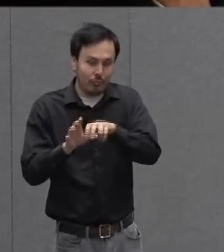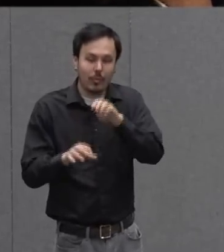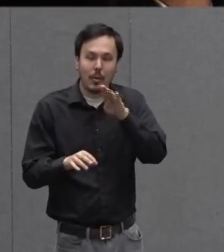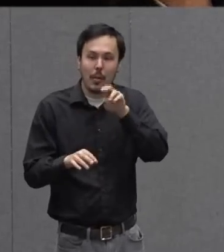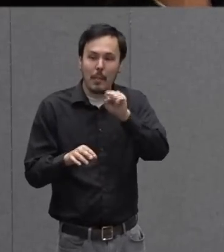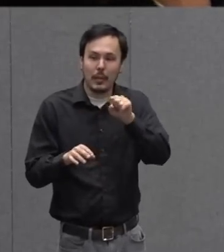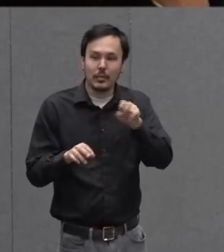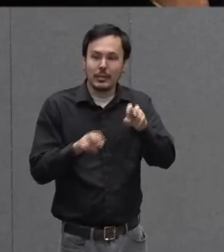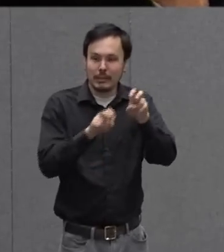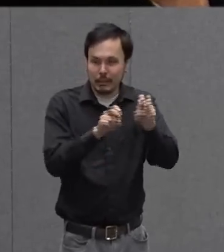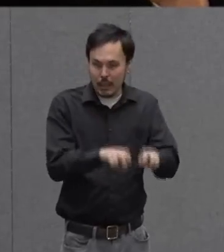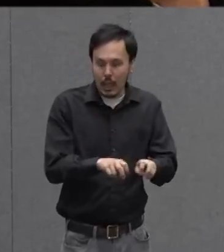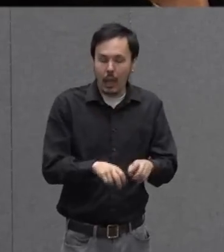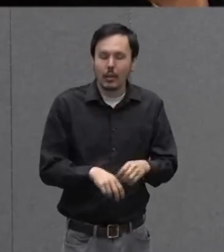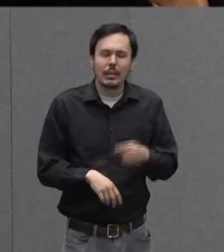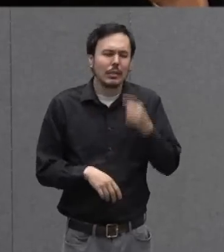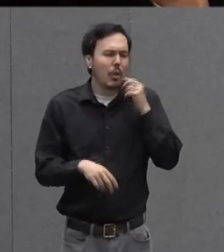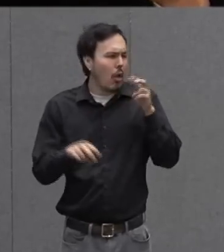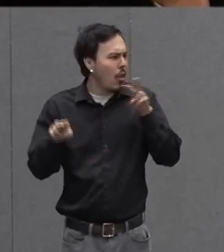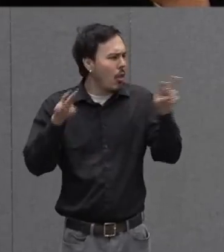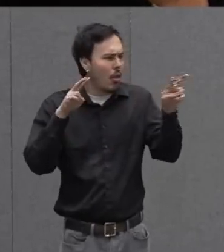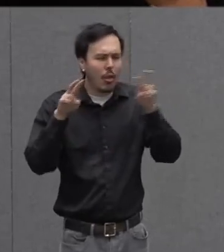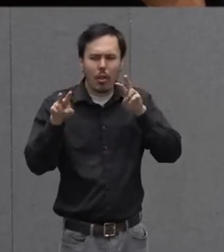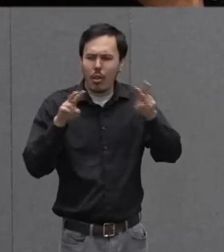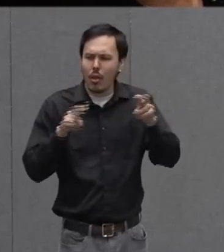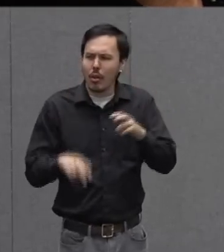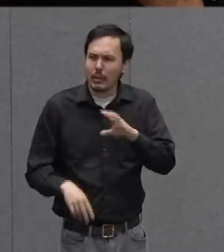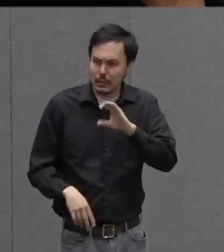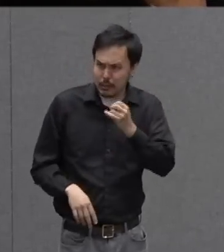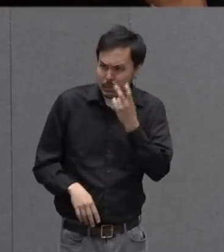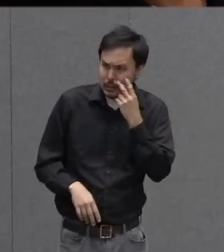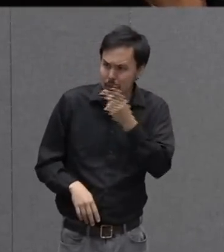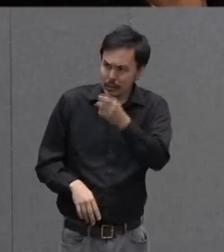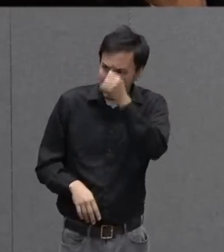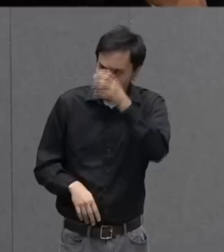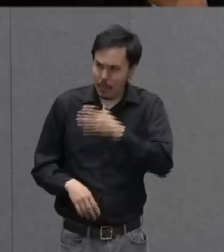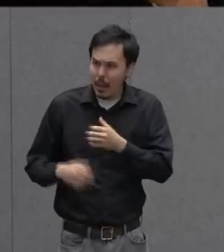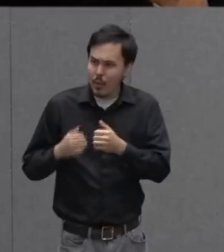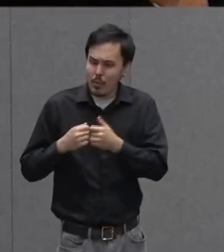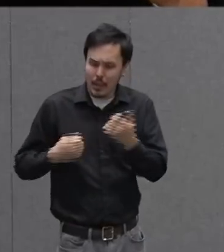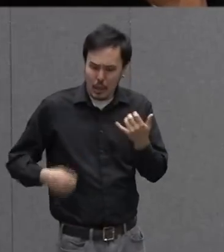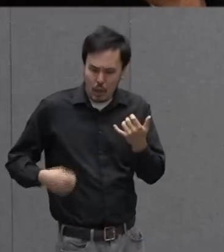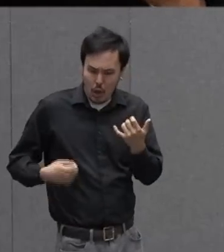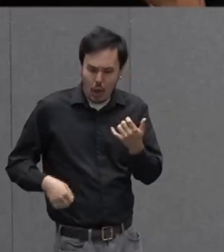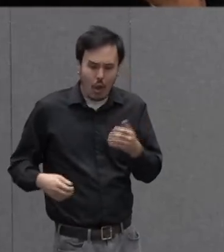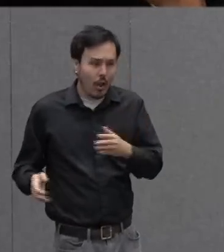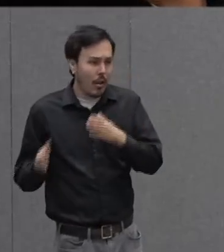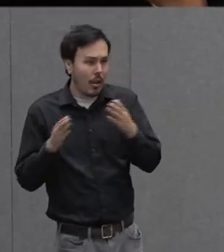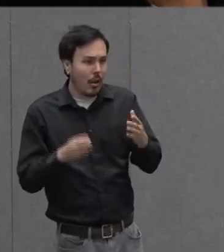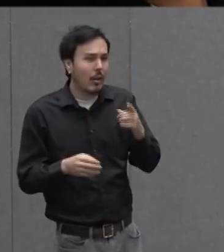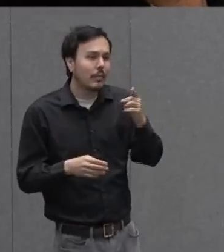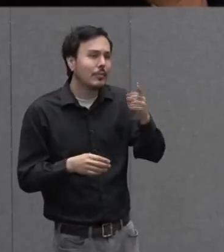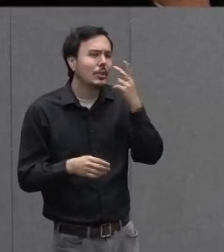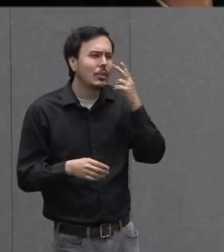And old woman with curlers had butterflies in a jar. Nana gave everyone a great big smile